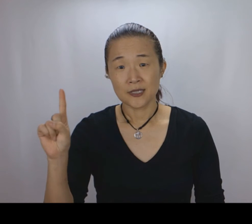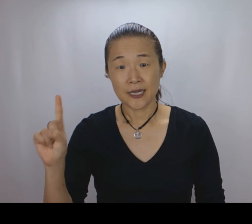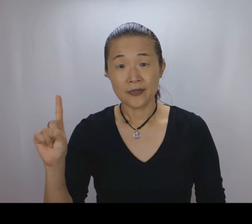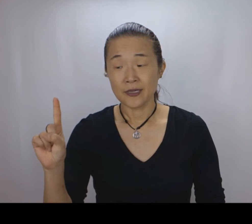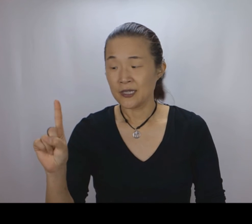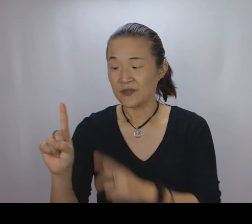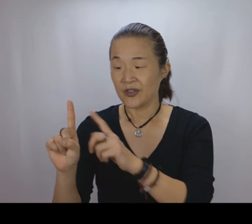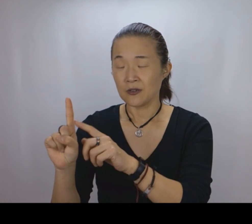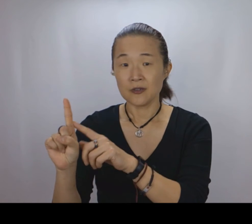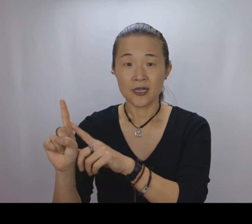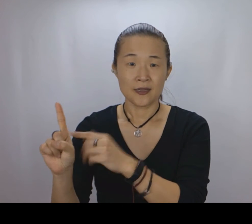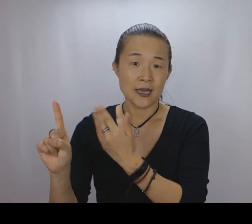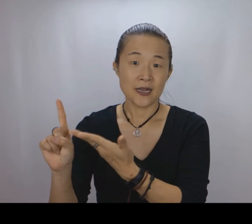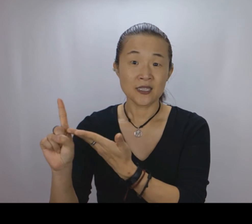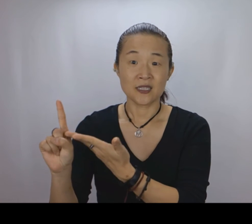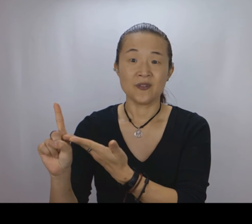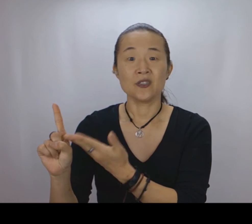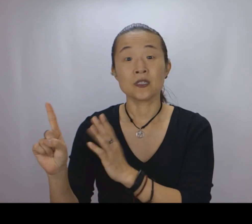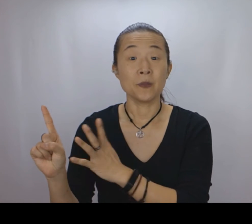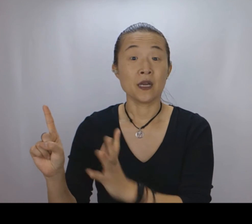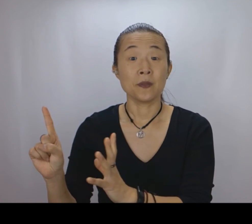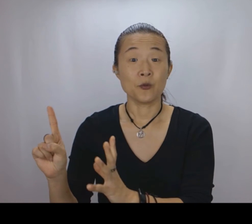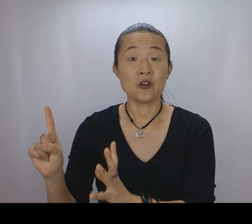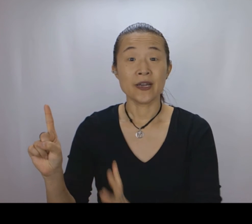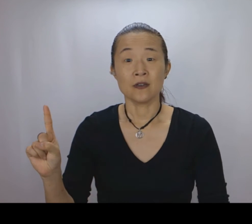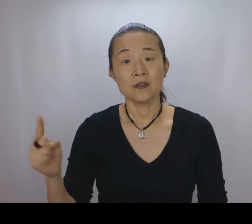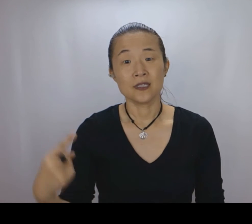Just take your index finger and that index finger is going to become the pronoun.